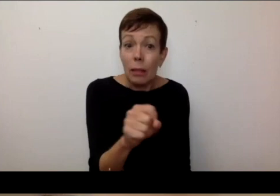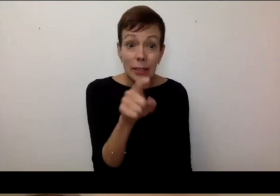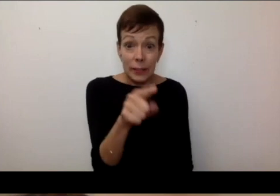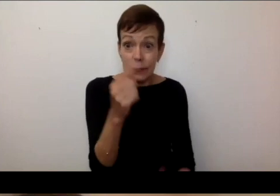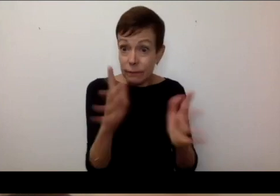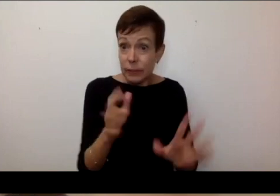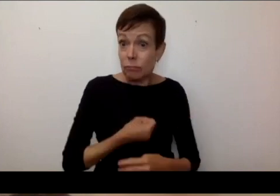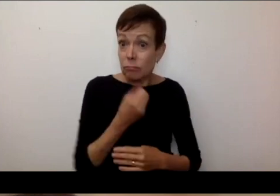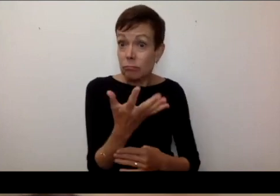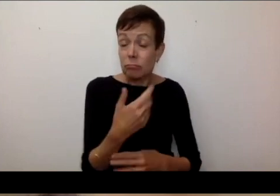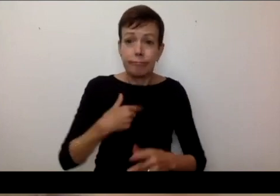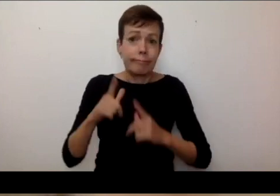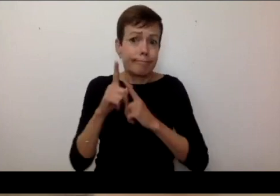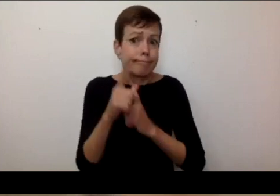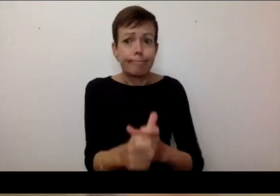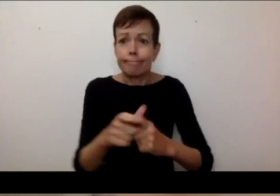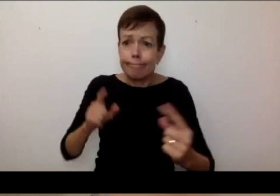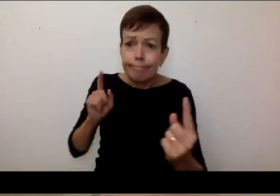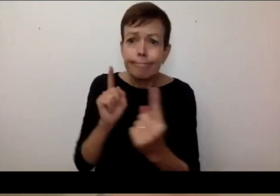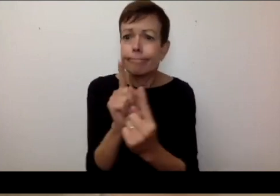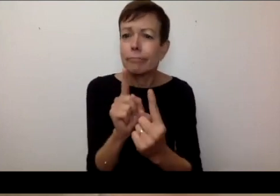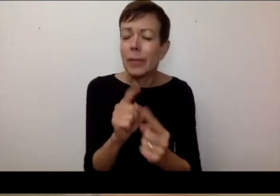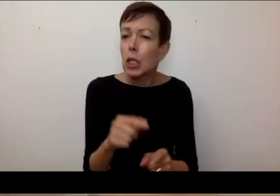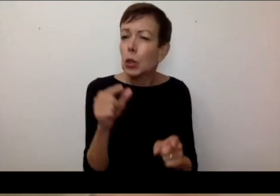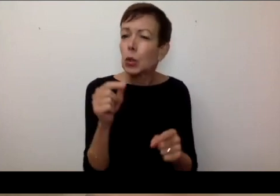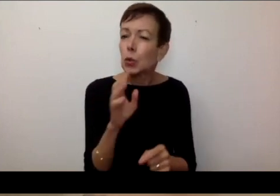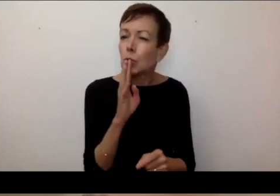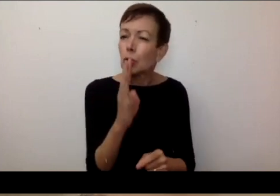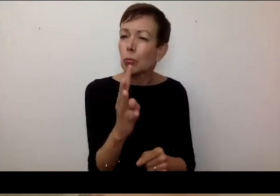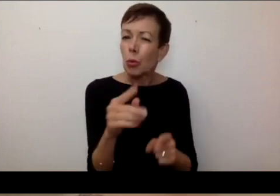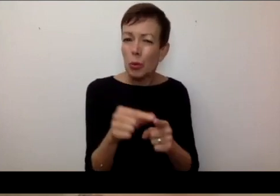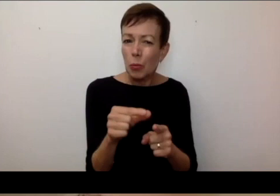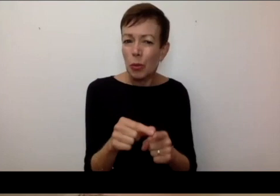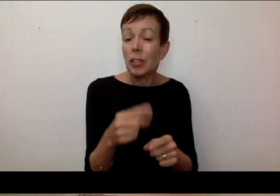spoken word magician and i learned that amiri also known as leroy jones was also